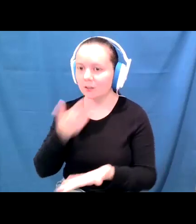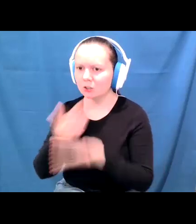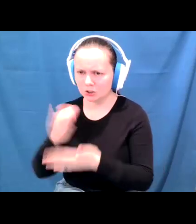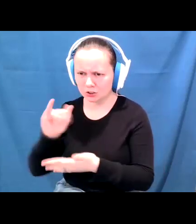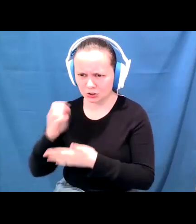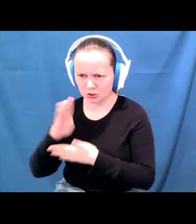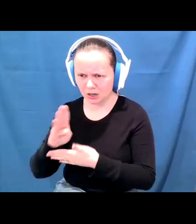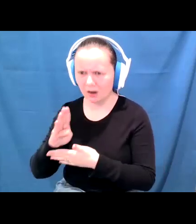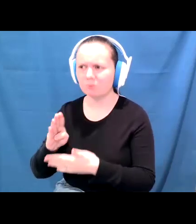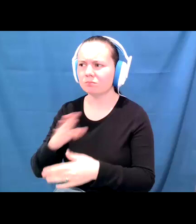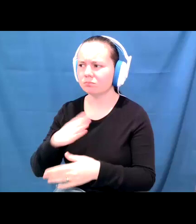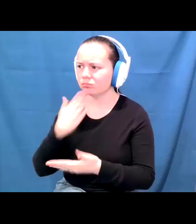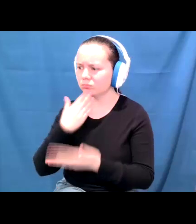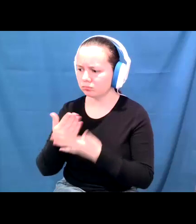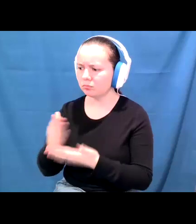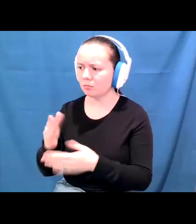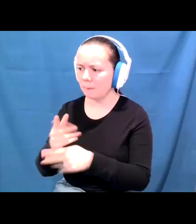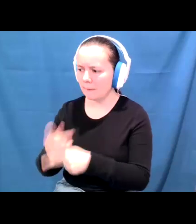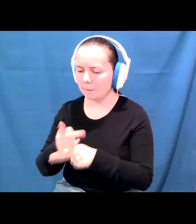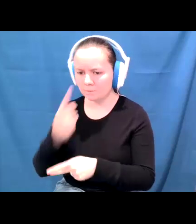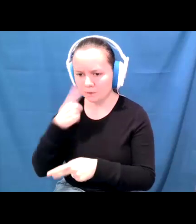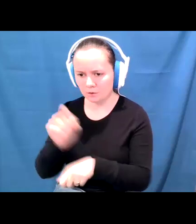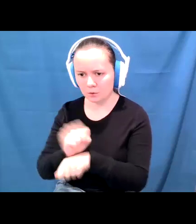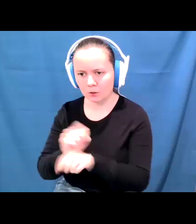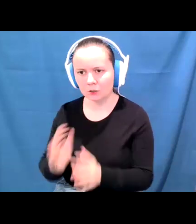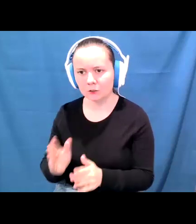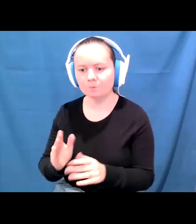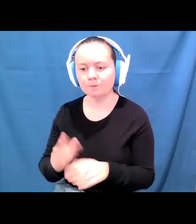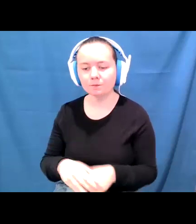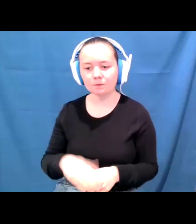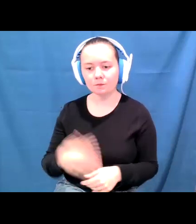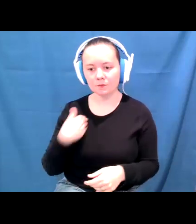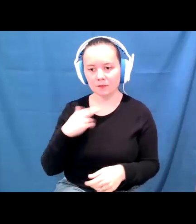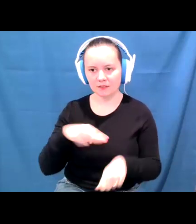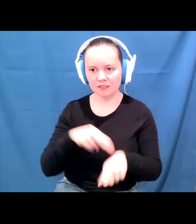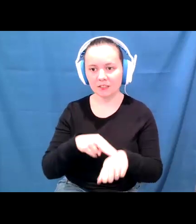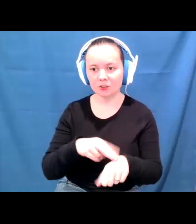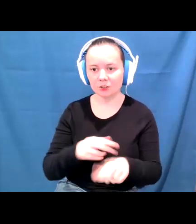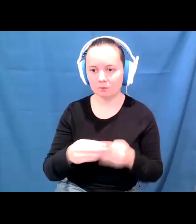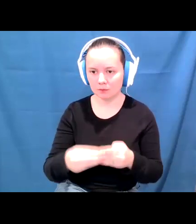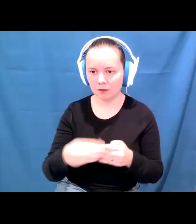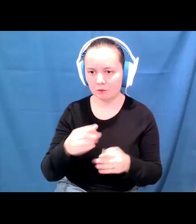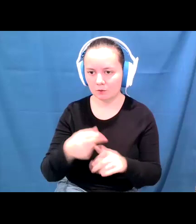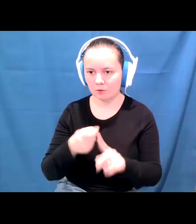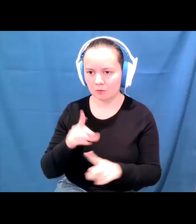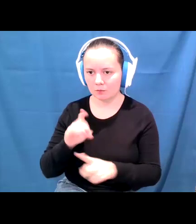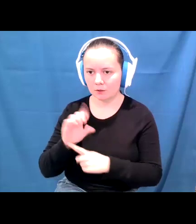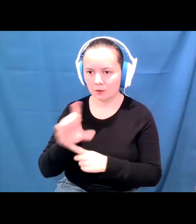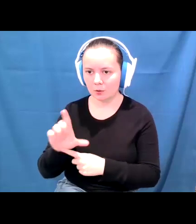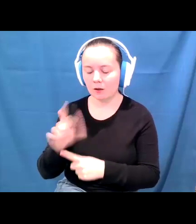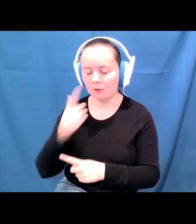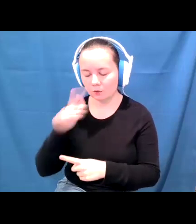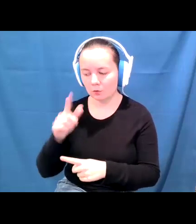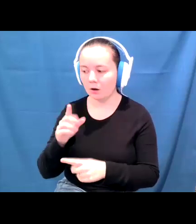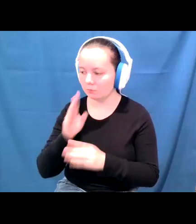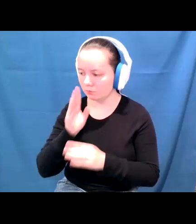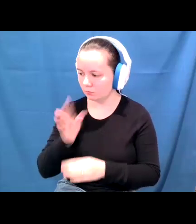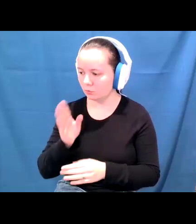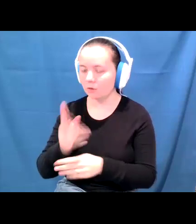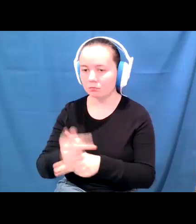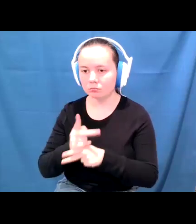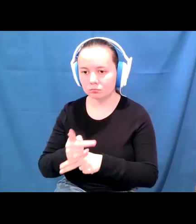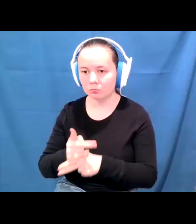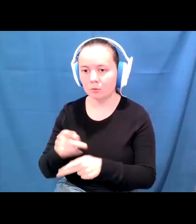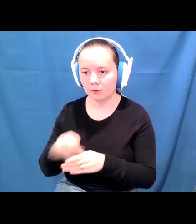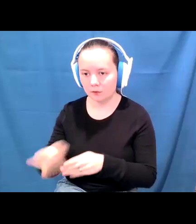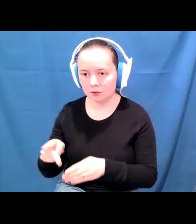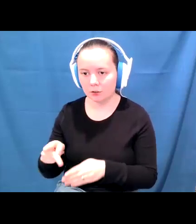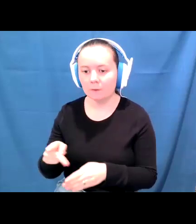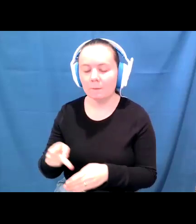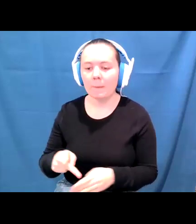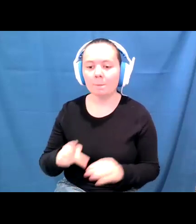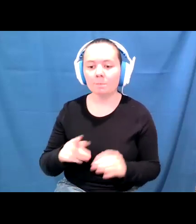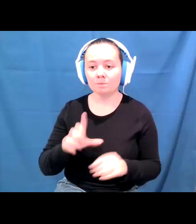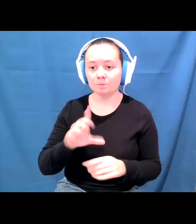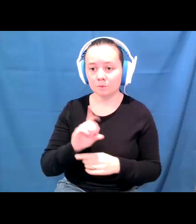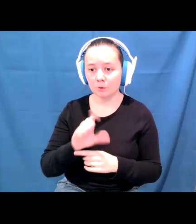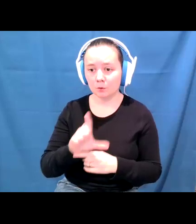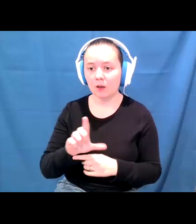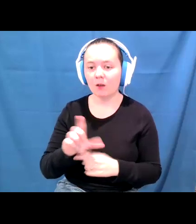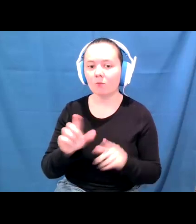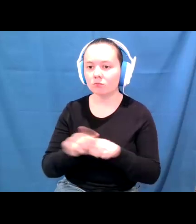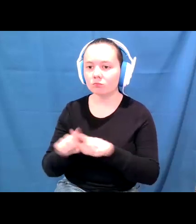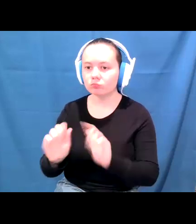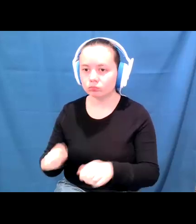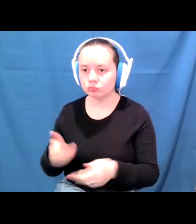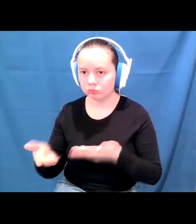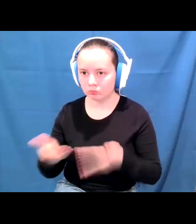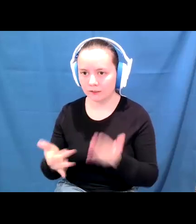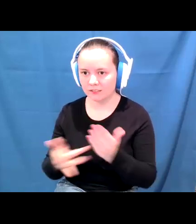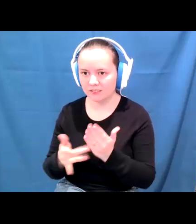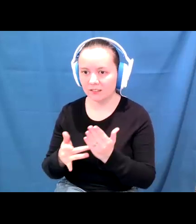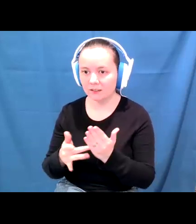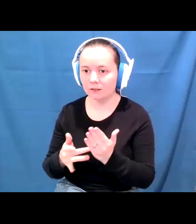ACL's Direct Care Workforce Strategies Center has national guidelines from DOL for apprenticeship standards for direct support professionals. The Department of Labor can also provide technical assistance to any employer interested in creating or joining an apprenticeship program.